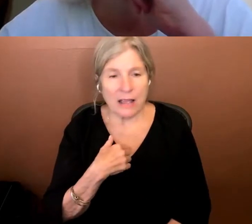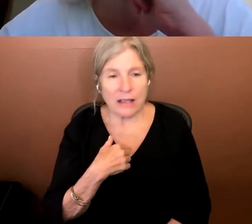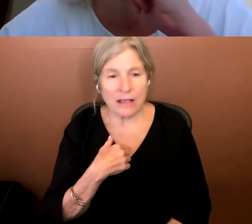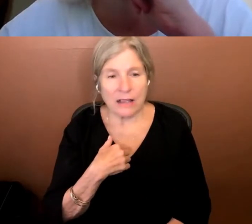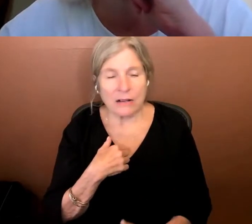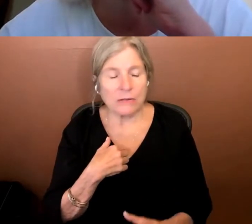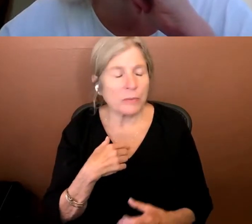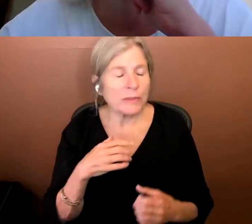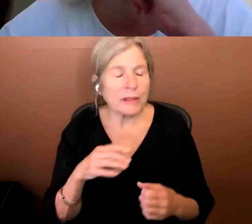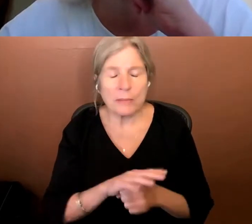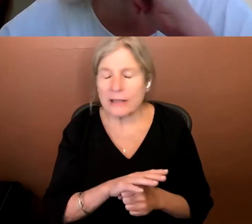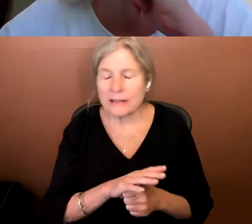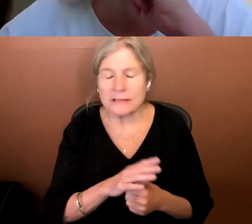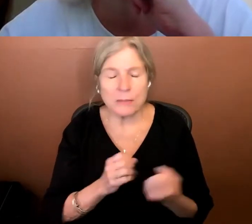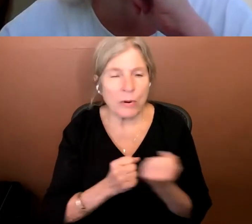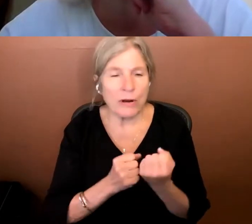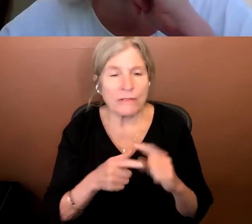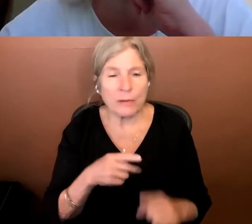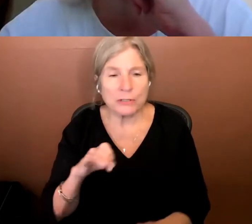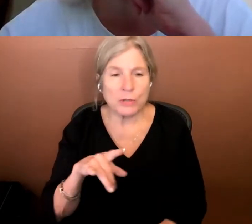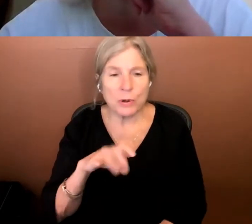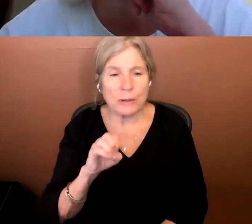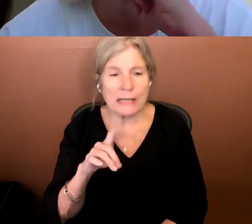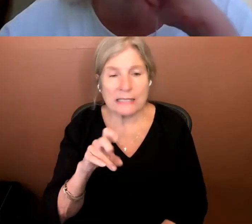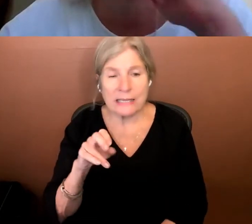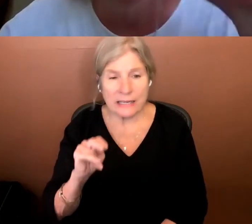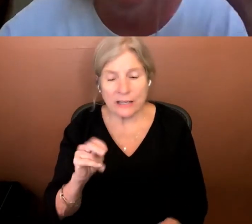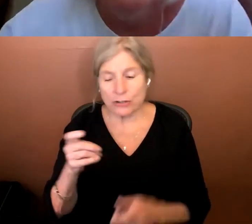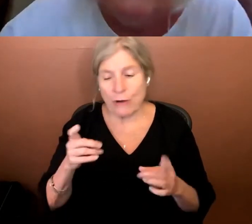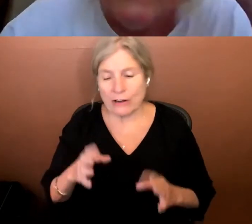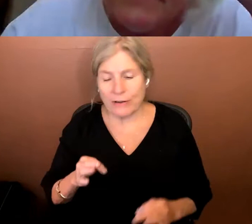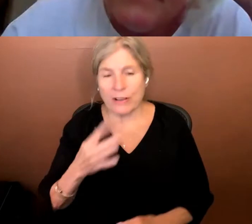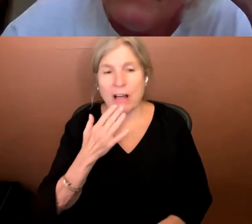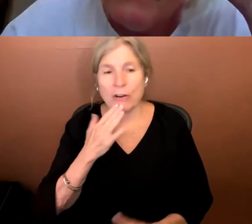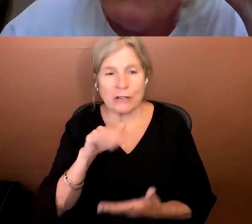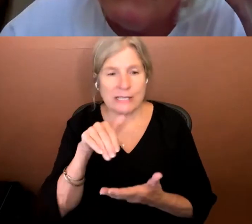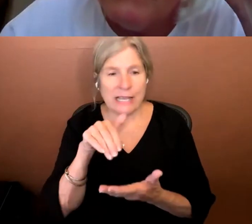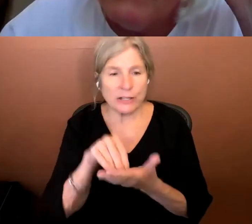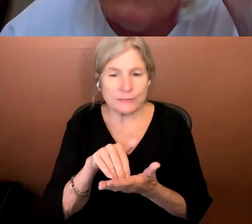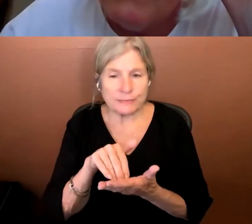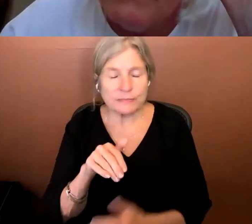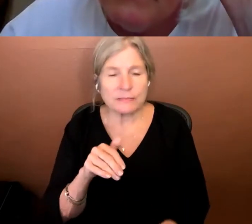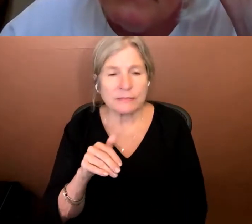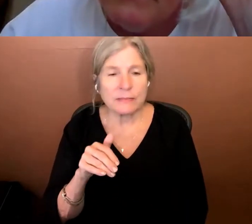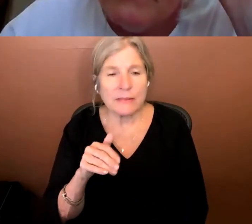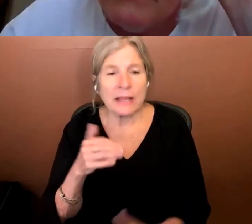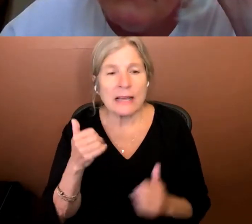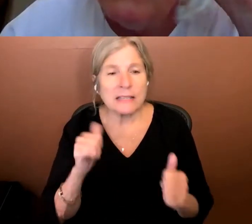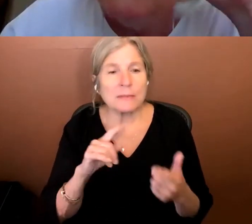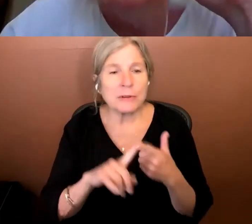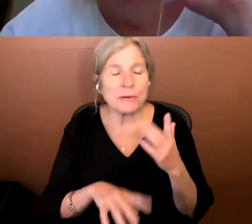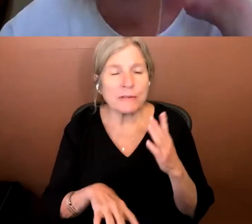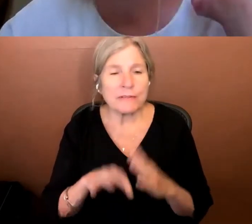Julie deeden the director of the Colorado center attempted to find the edge of the